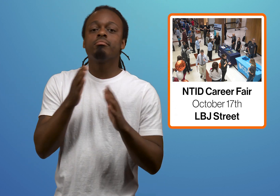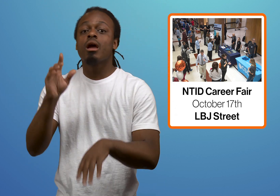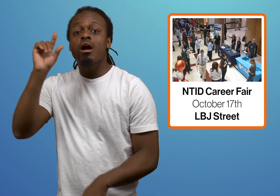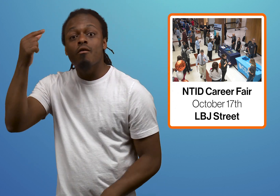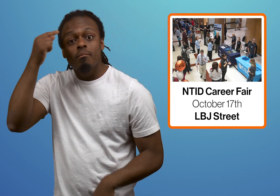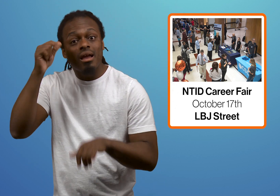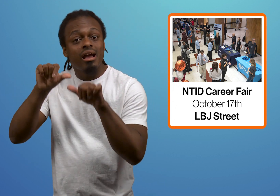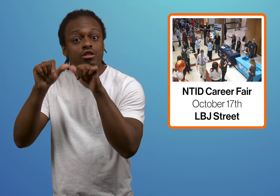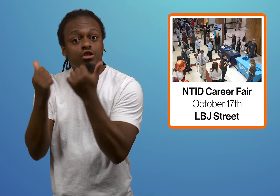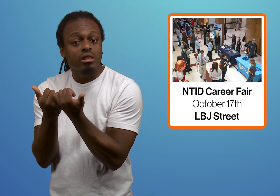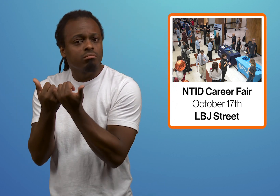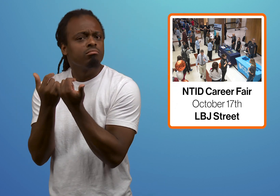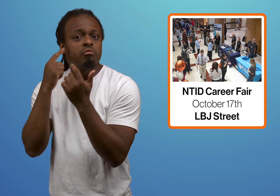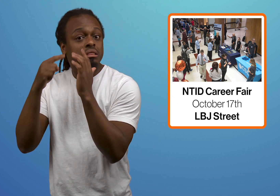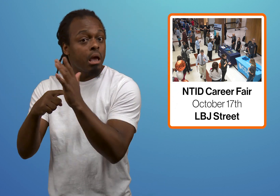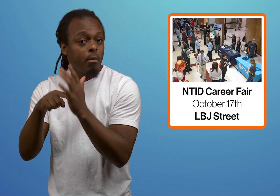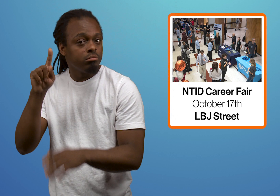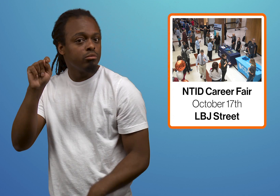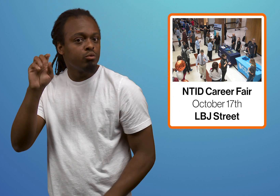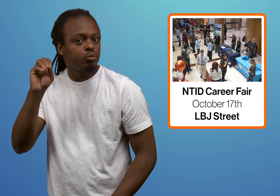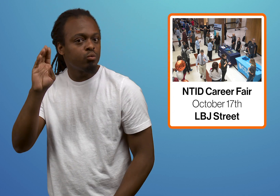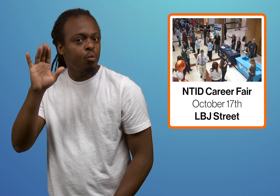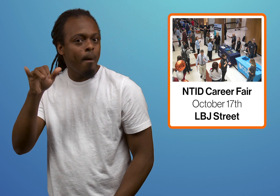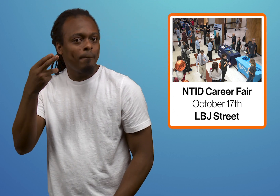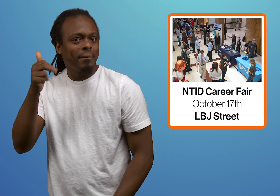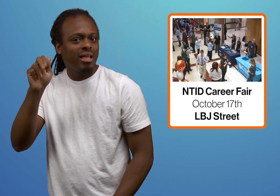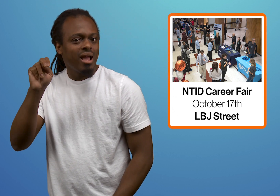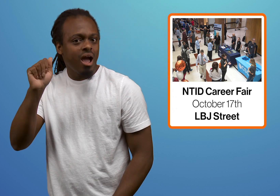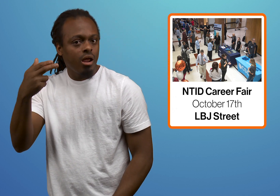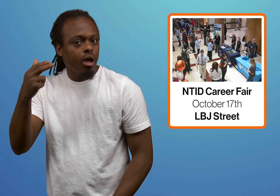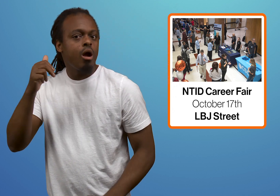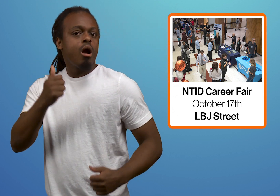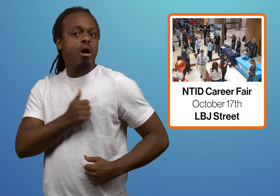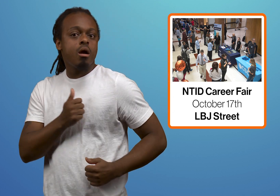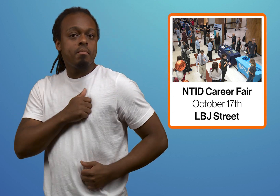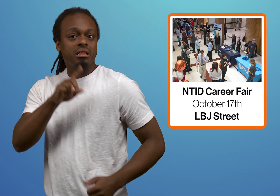government agencies like the Tobyhanna Army Depot,